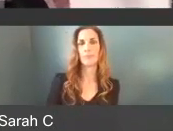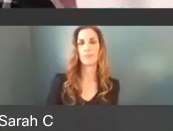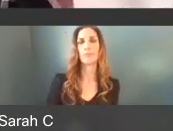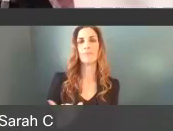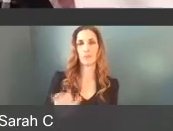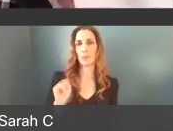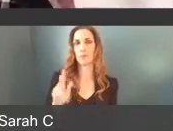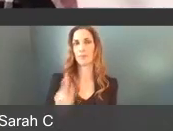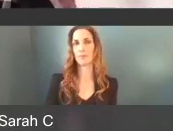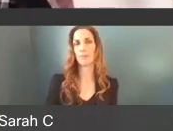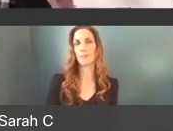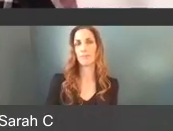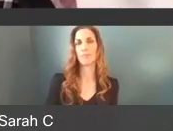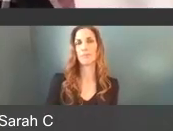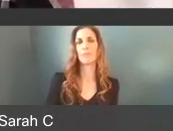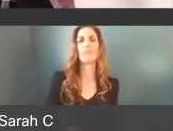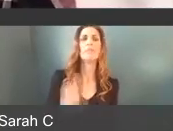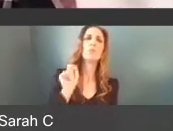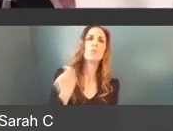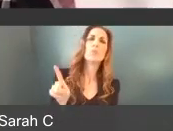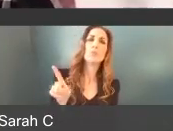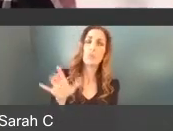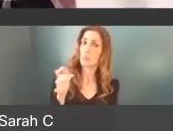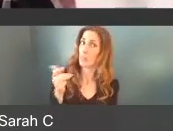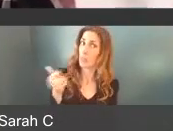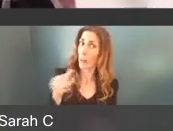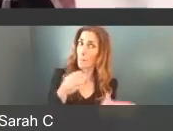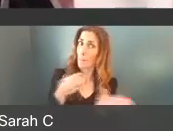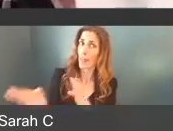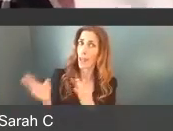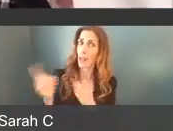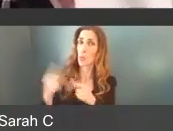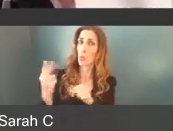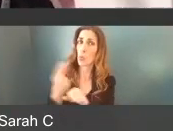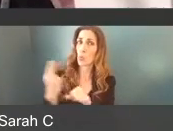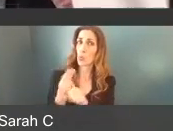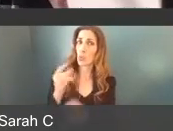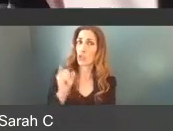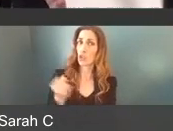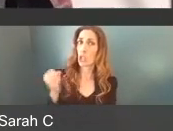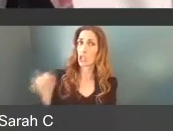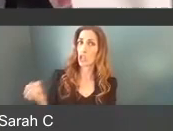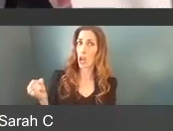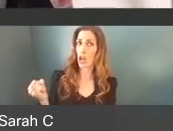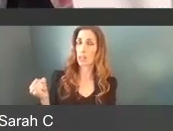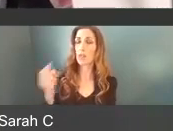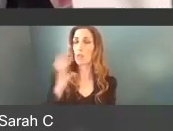[Reporter] Okay. Any plans to use Johnson & Johnson? You talked about some of the